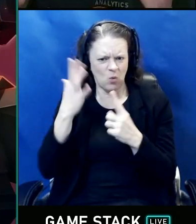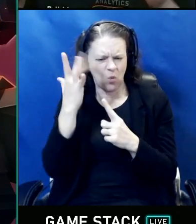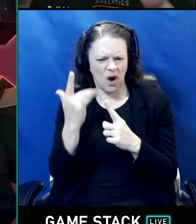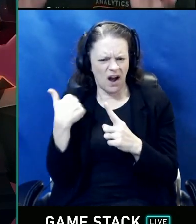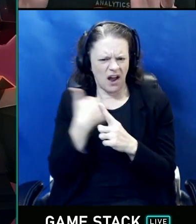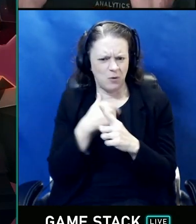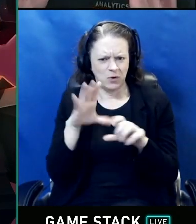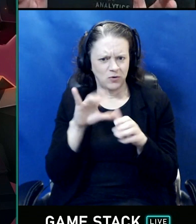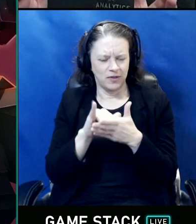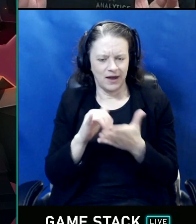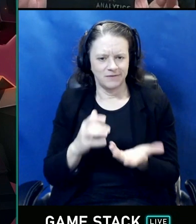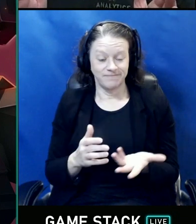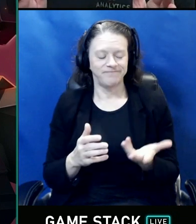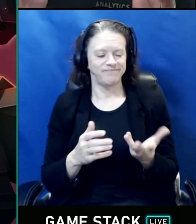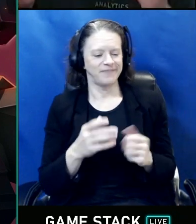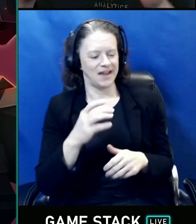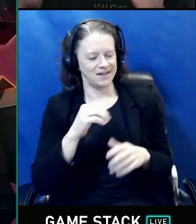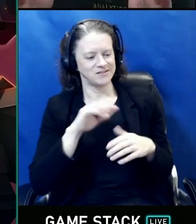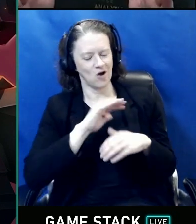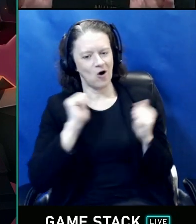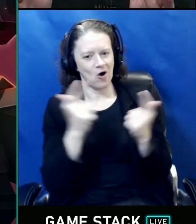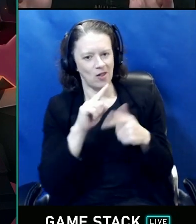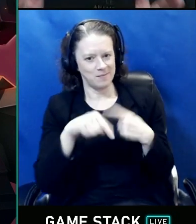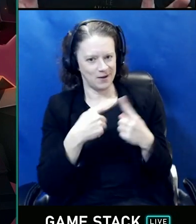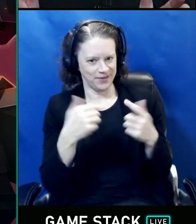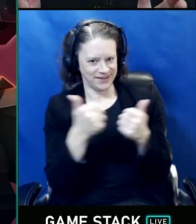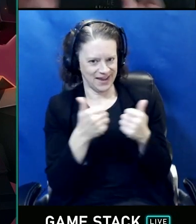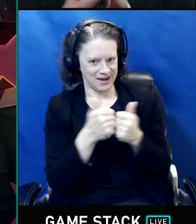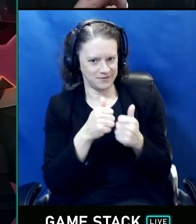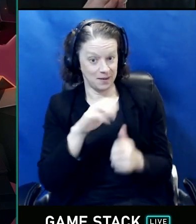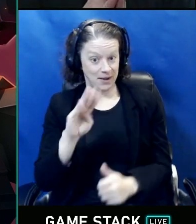right? So Minecraft Dungeons. It's an action adventure game.